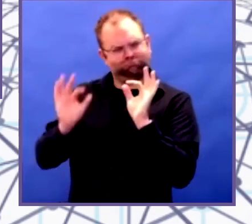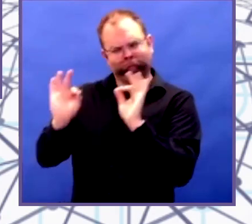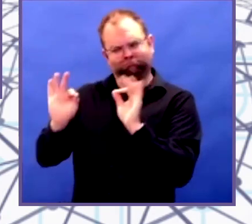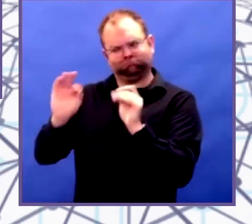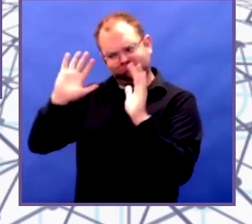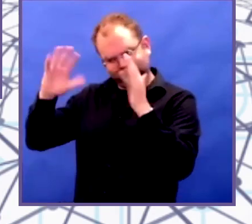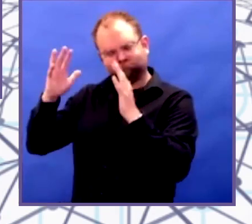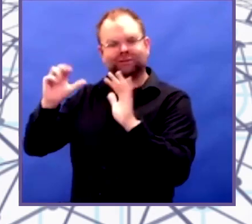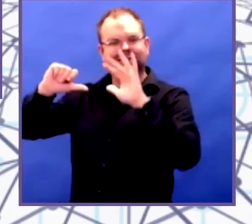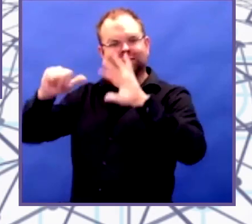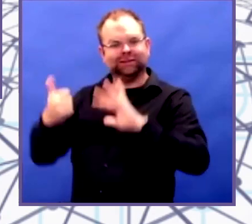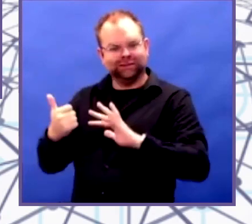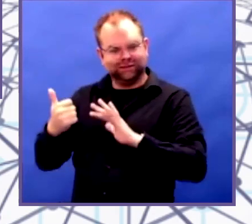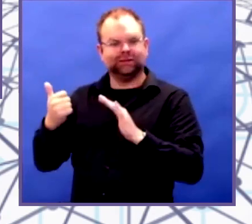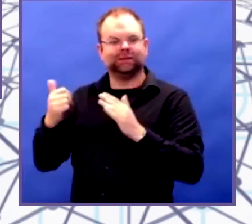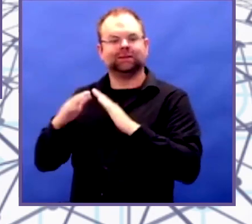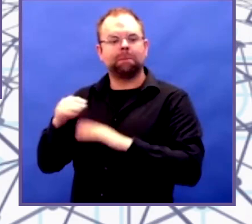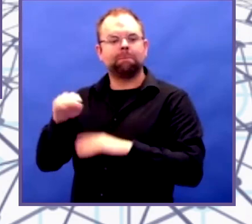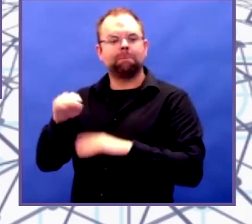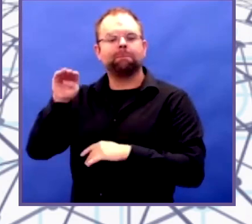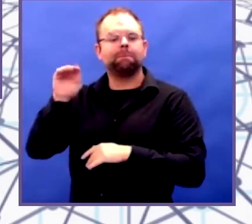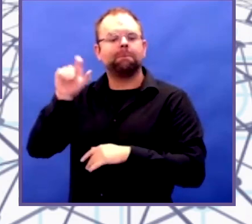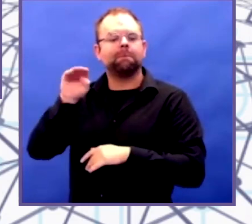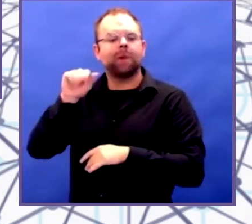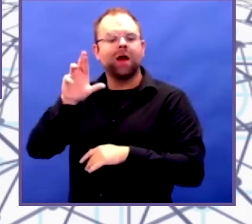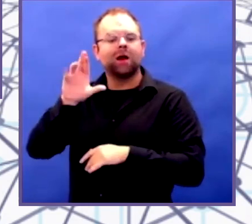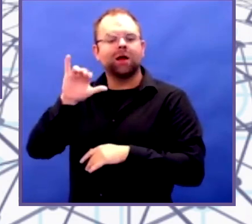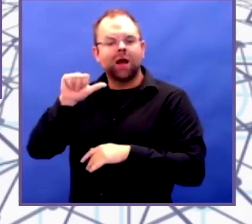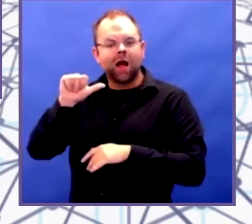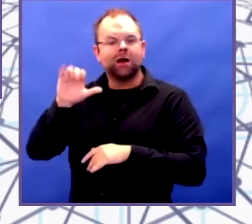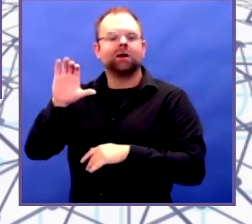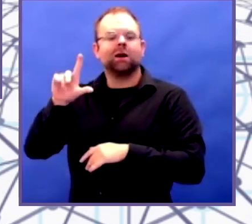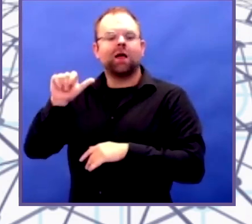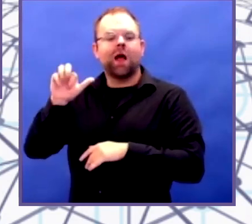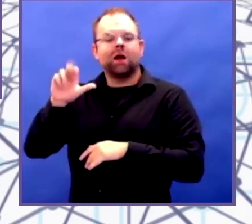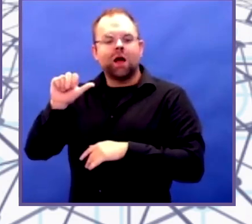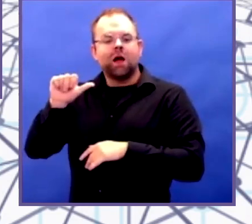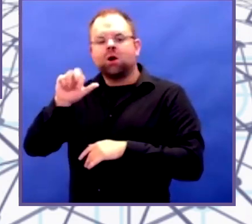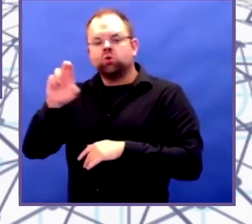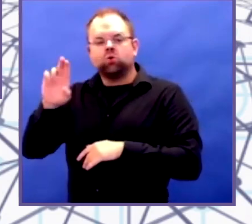Can you tell us how the city is using infrastructure to increase economic and social.